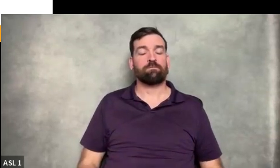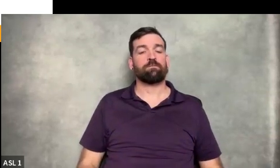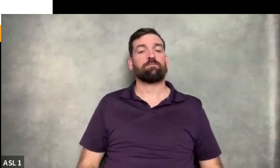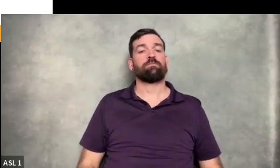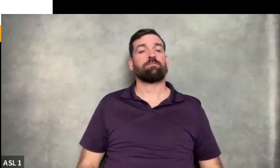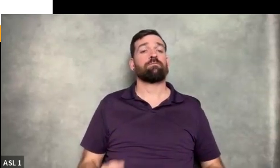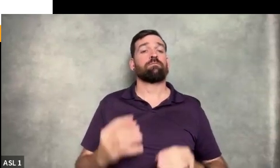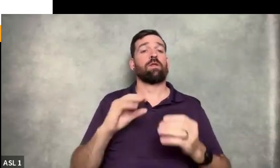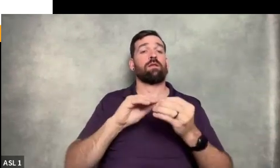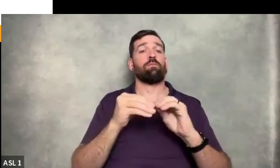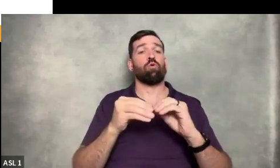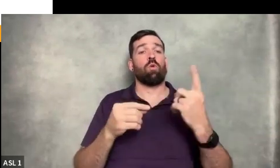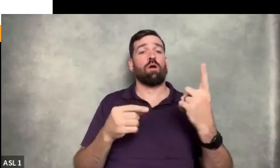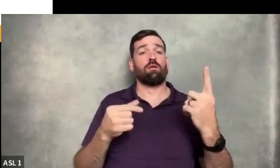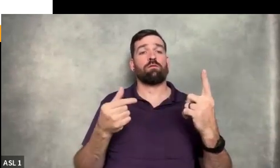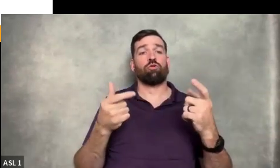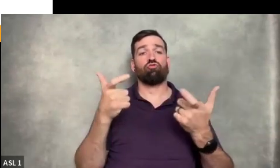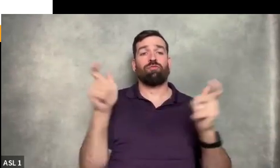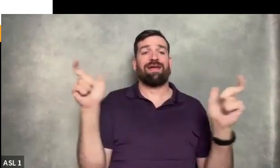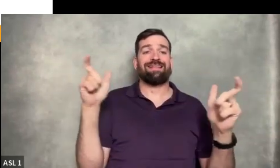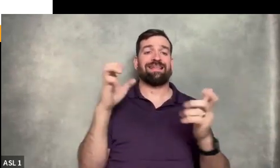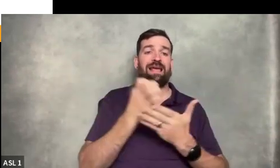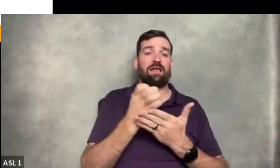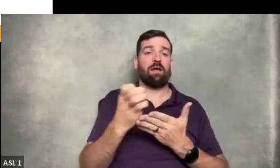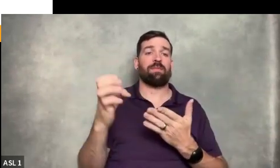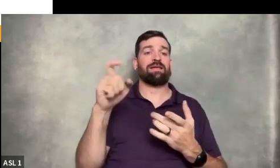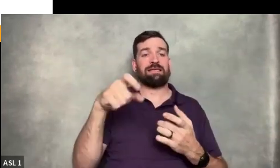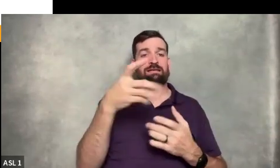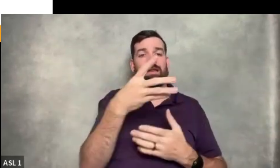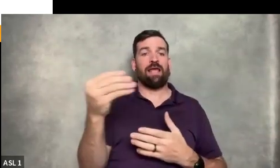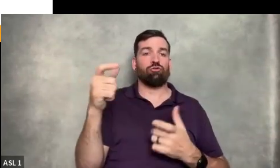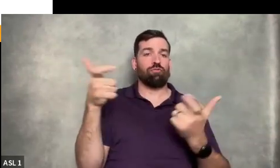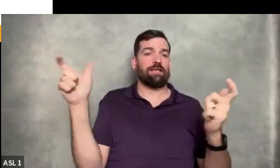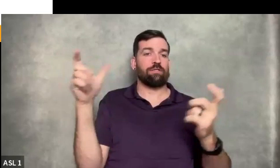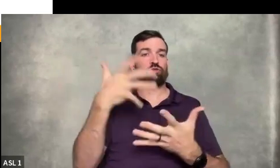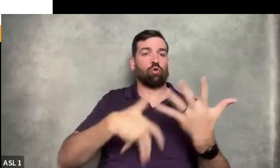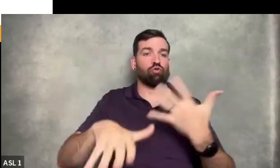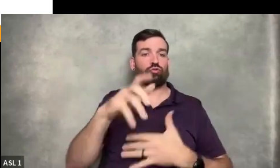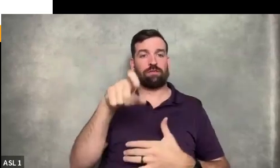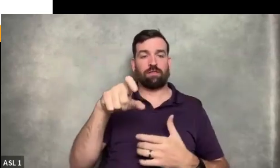one on the slide: greatest economic need and greatest social need. Older Americans Act final